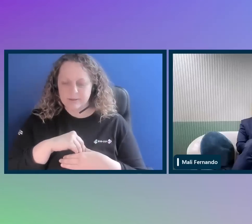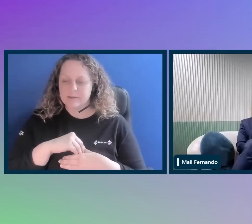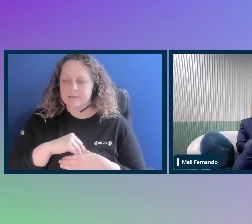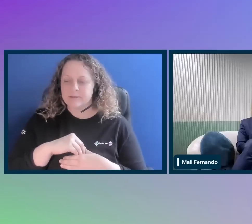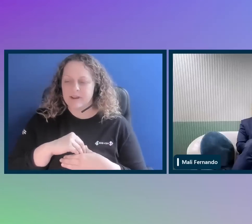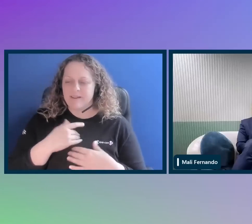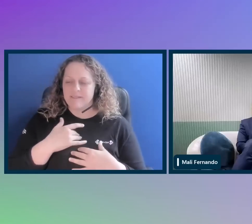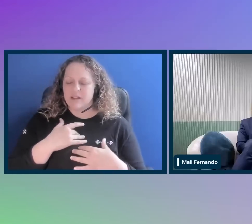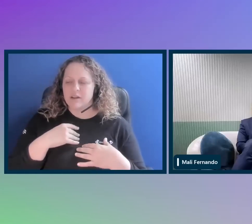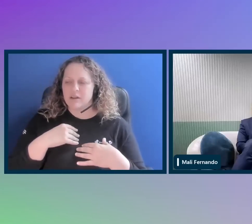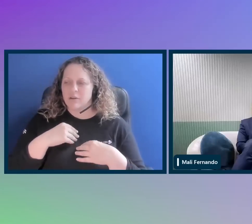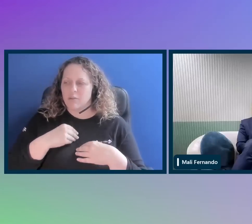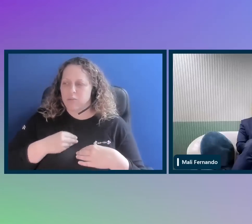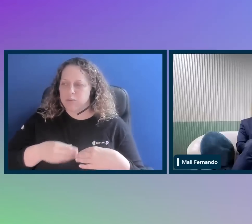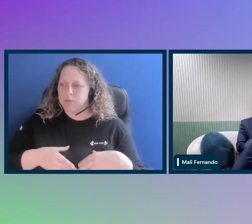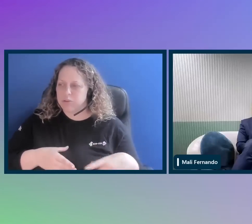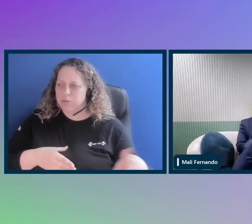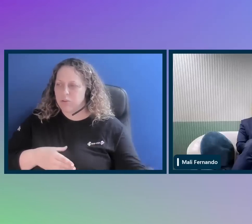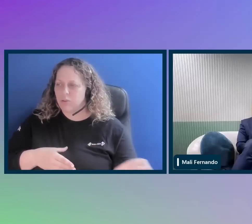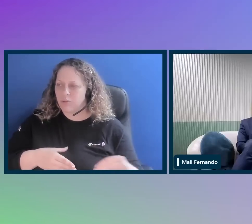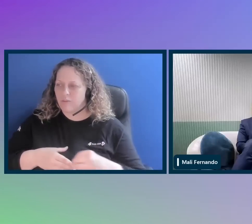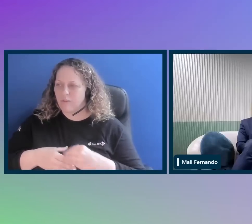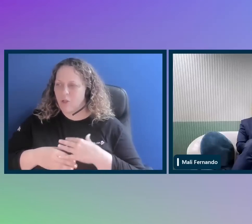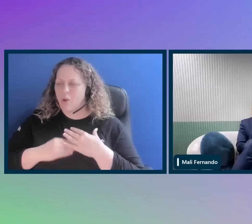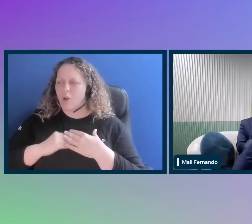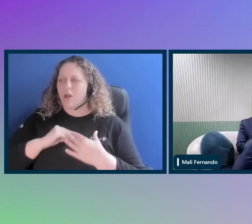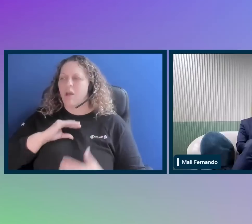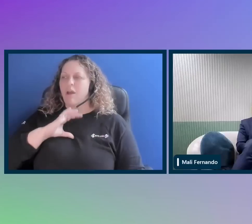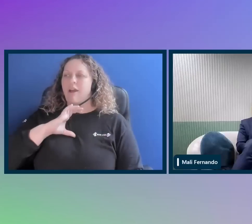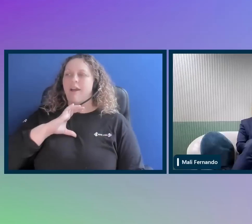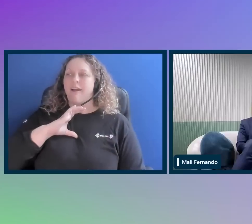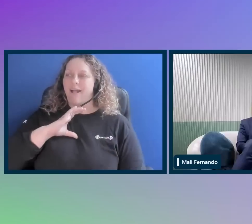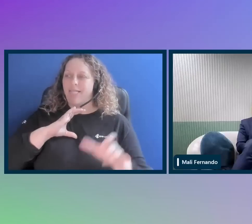Is there a story, a customer story